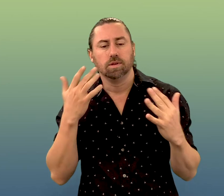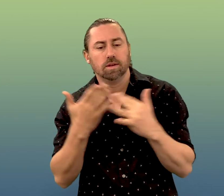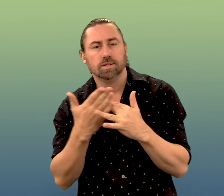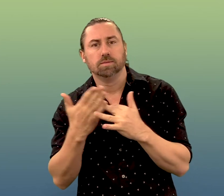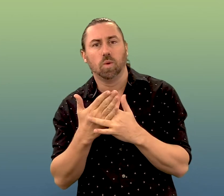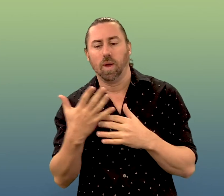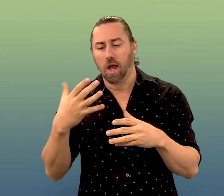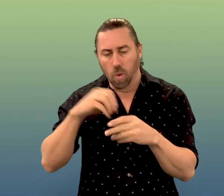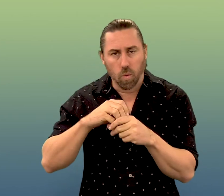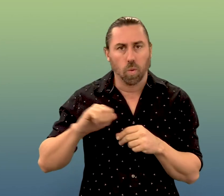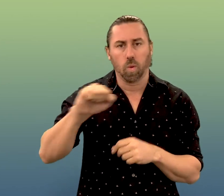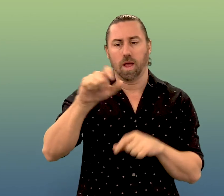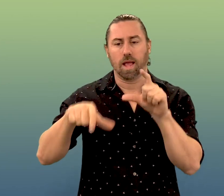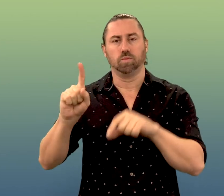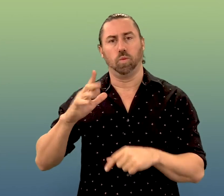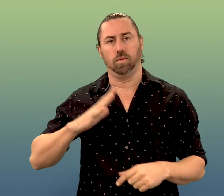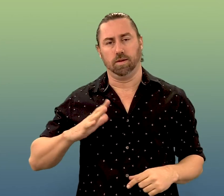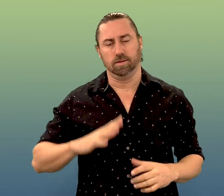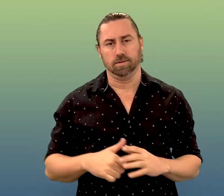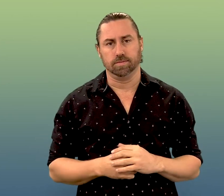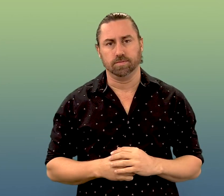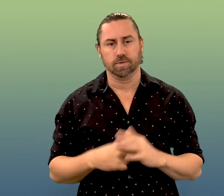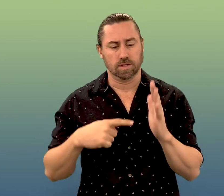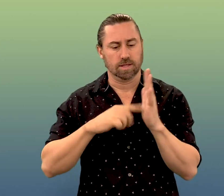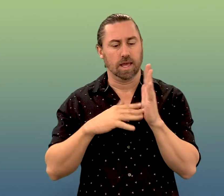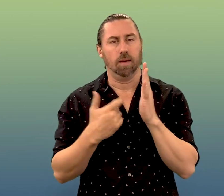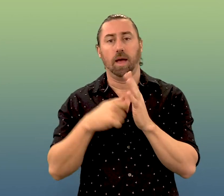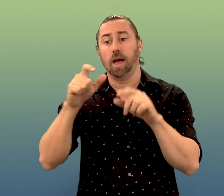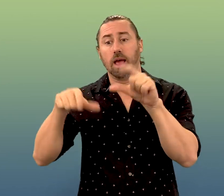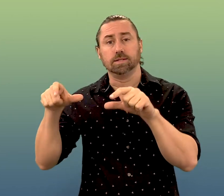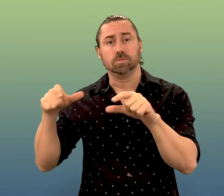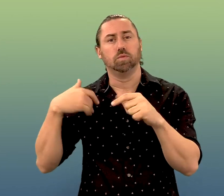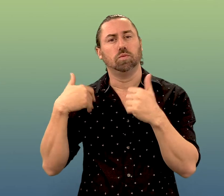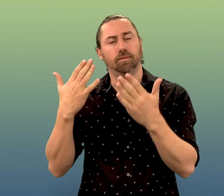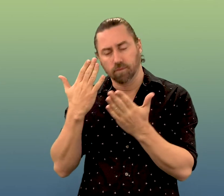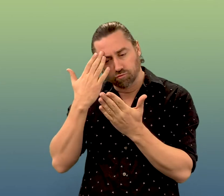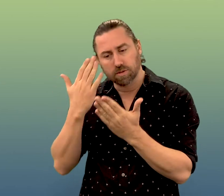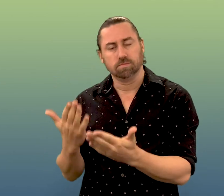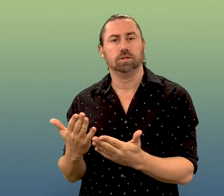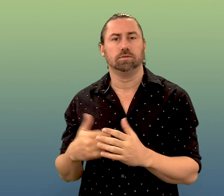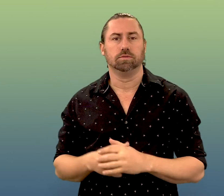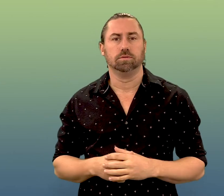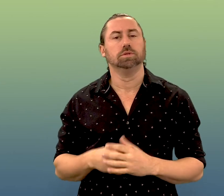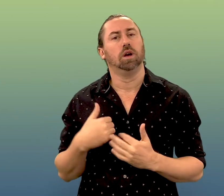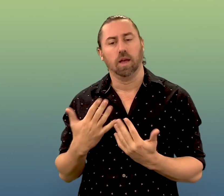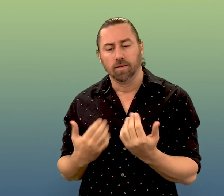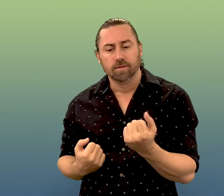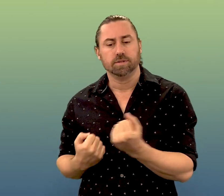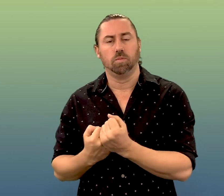accessible and inclusive of customers needs TMR's customers are treated with respect